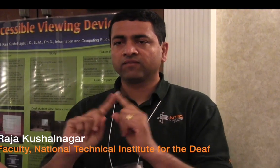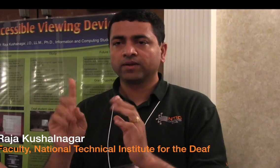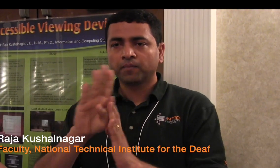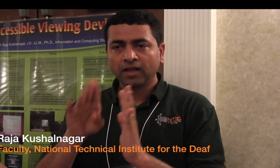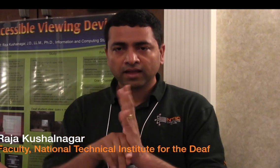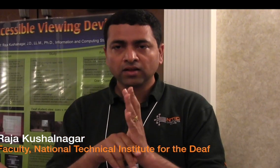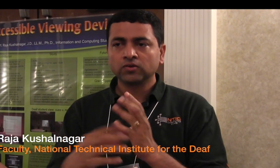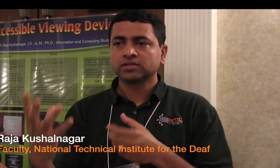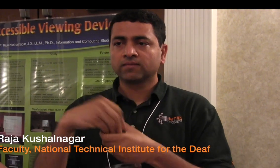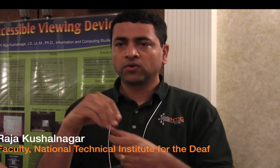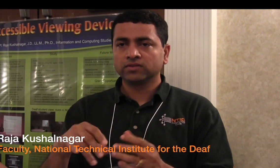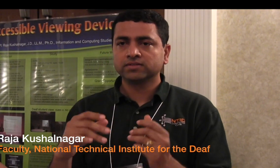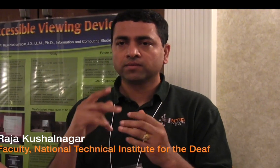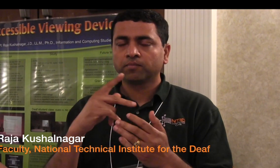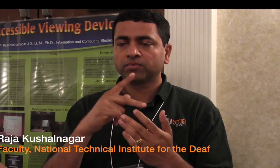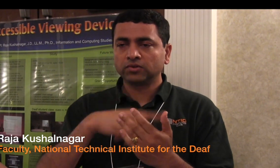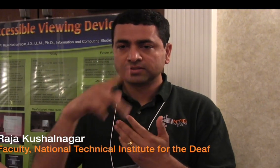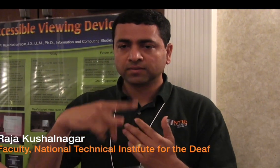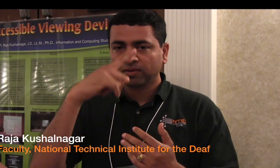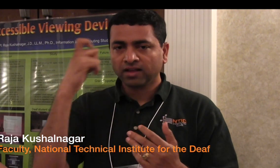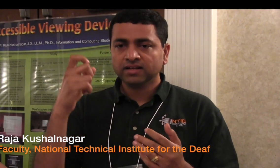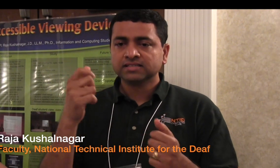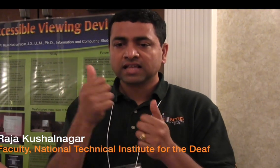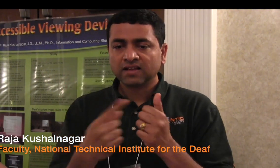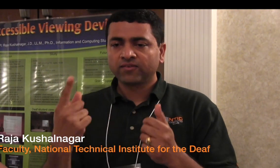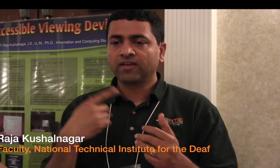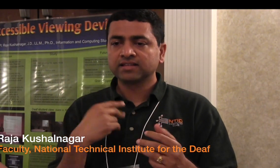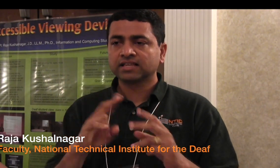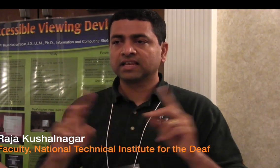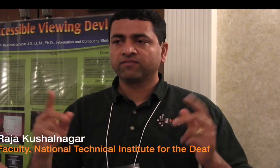Raja Kushalnagar>> It's definitely very helpful to have people with various different backgrounds involved in this sort of technological process.